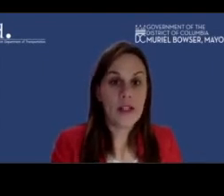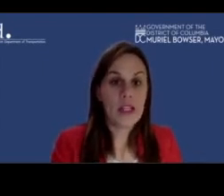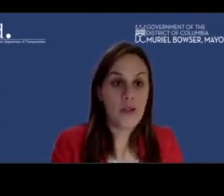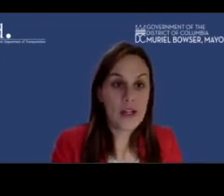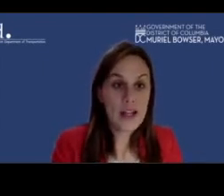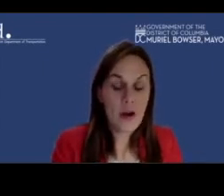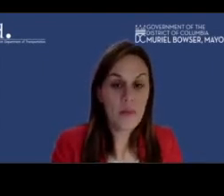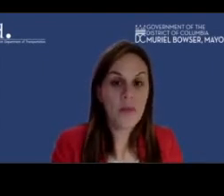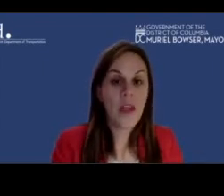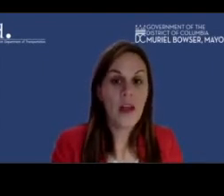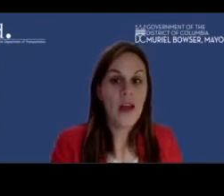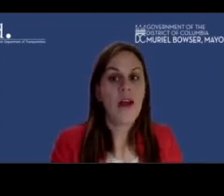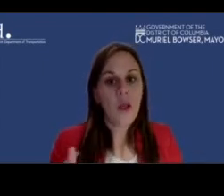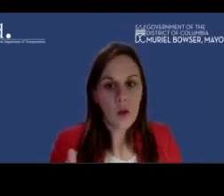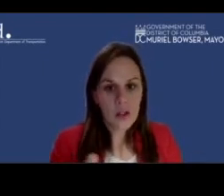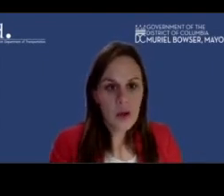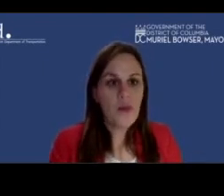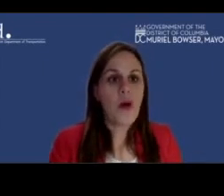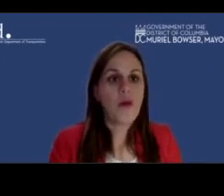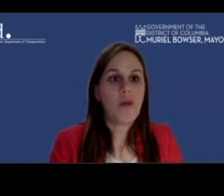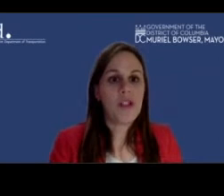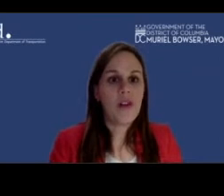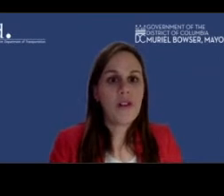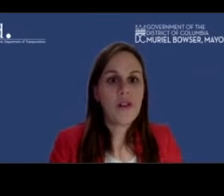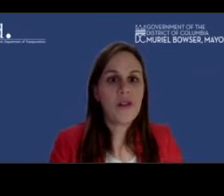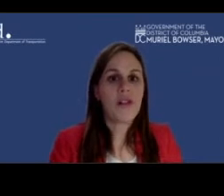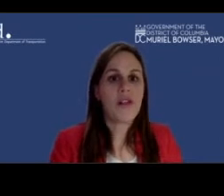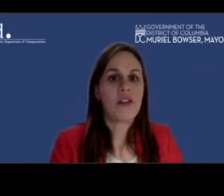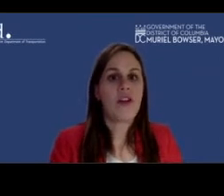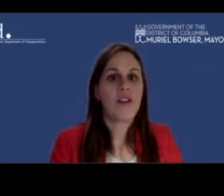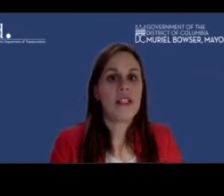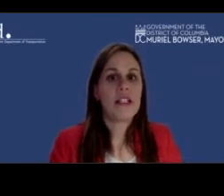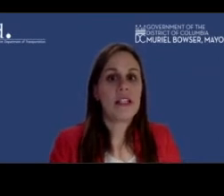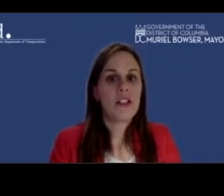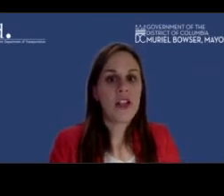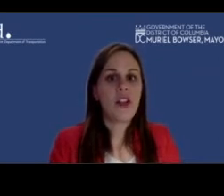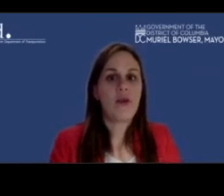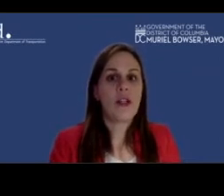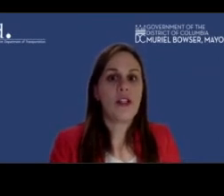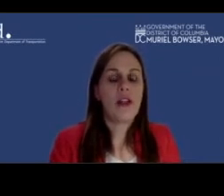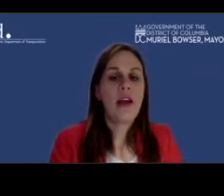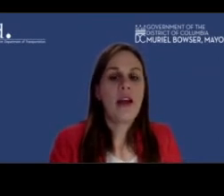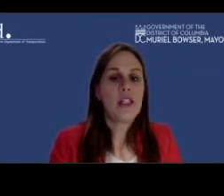process right now also all probably saw in the news that the securities and exchange commission